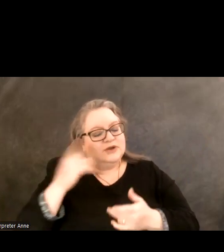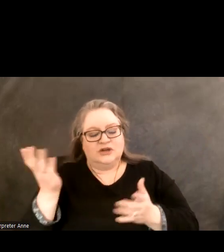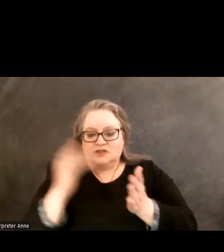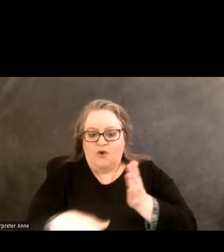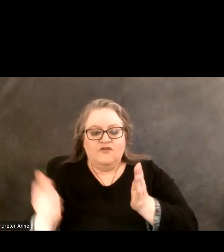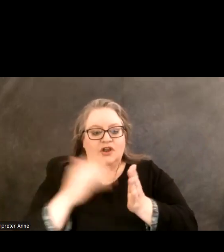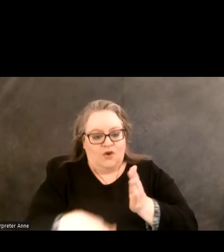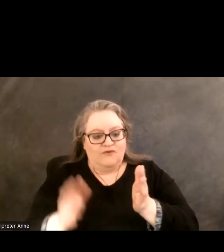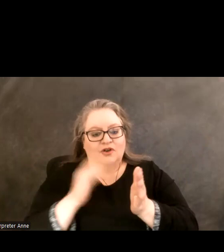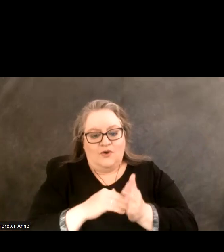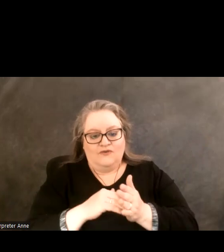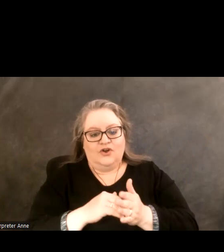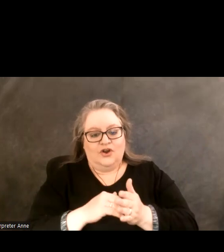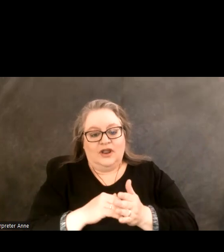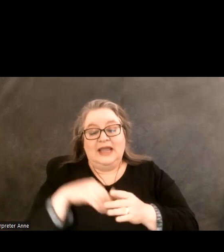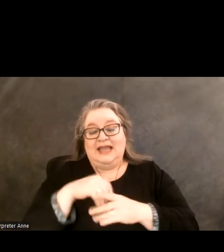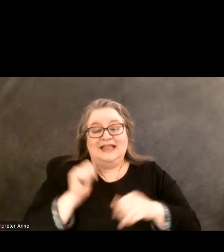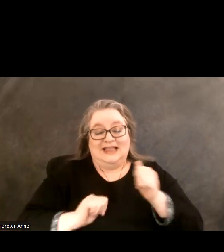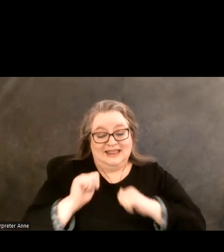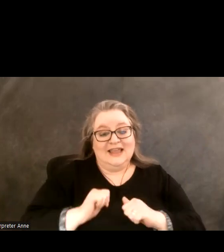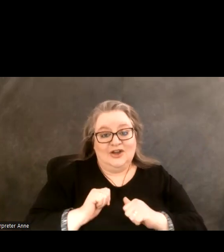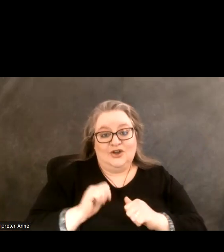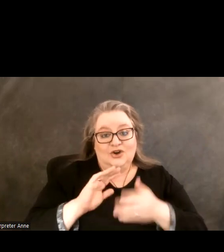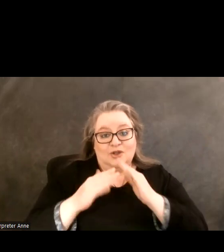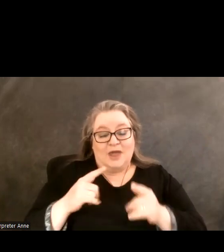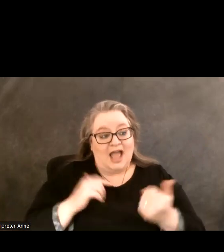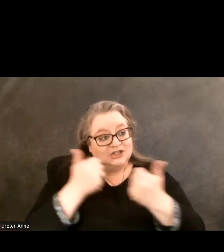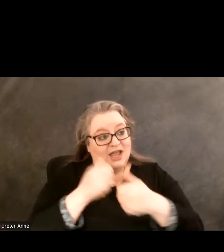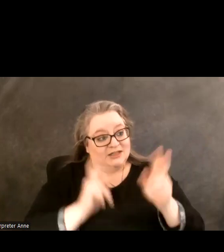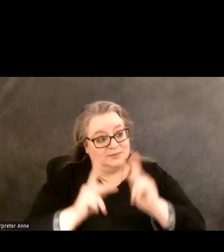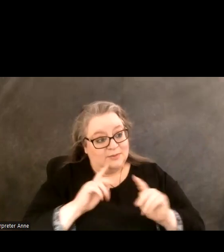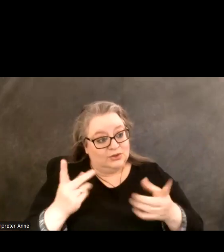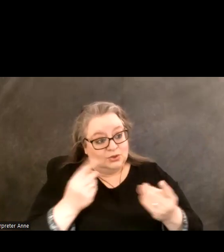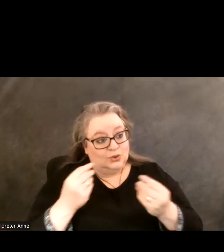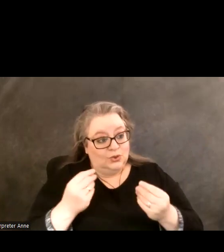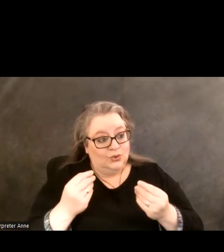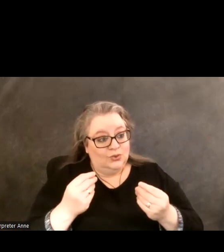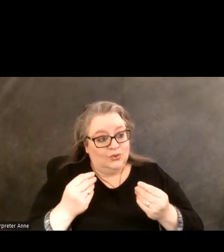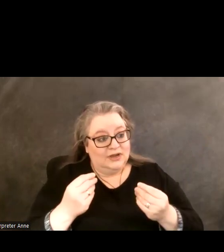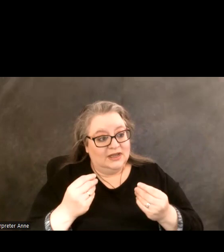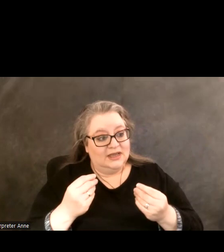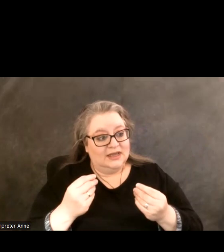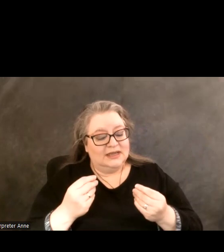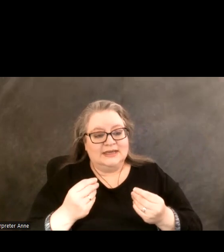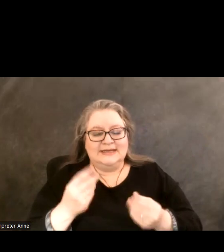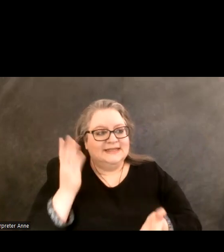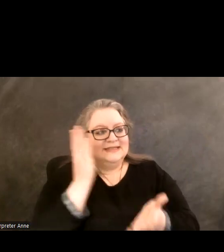and in the theater community, what I've challenged people to do is to stop wringing their hands about what they can't do,